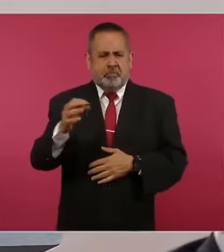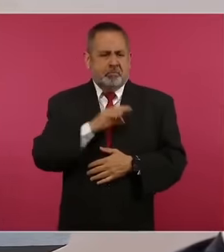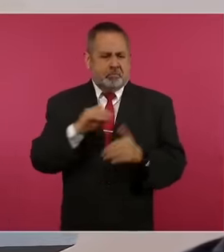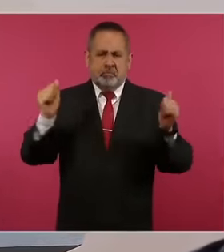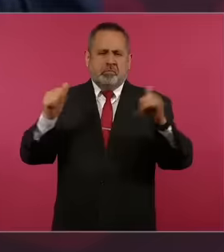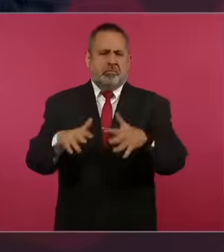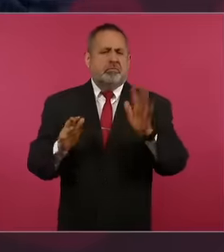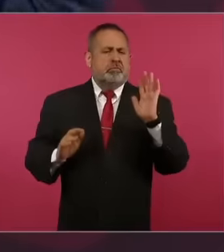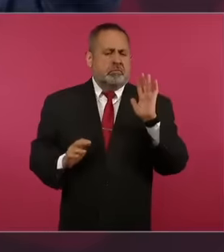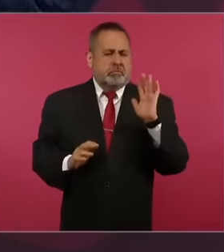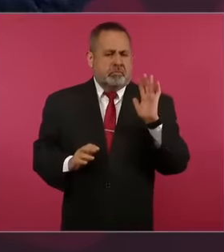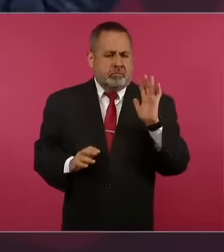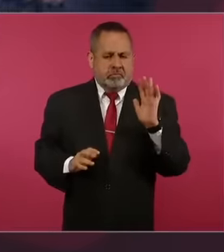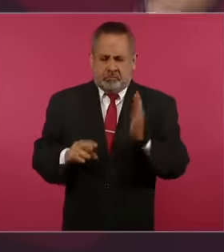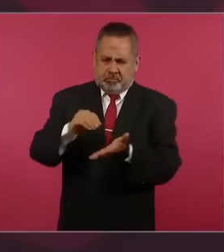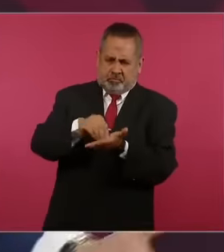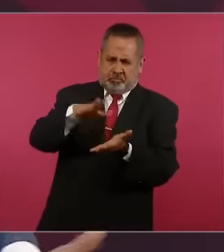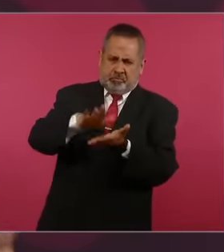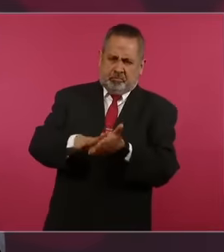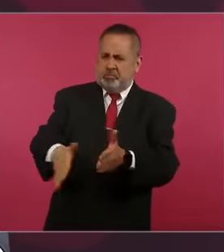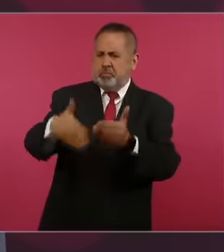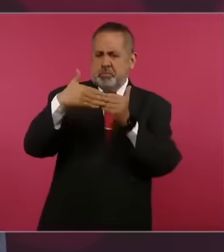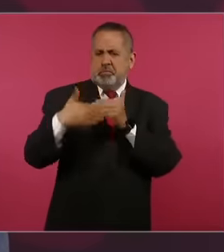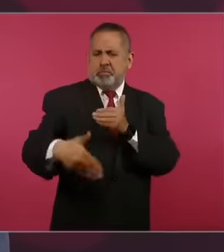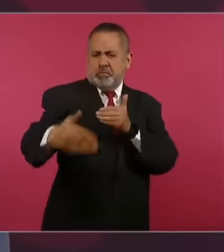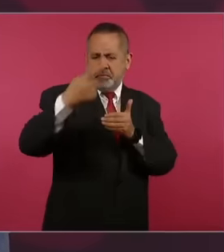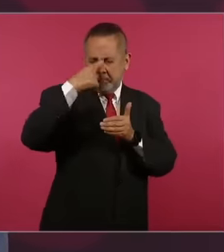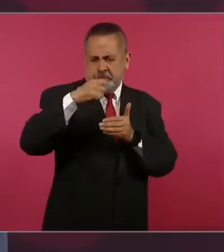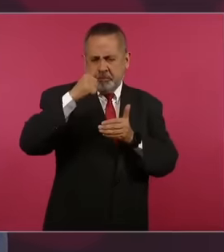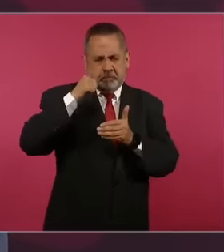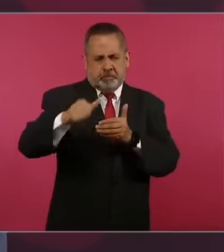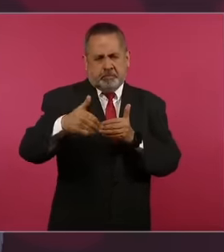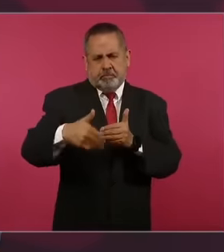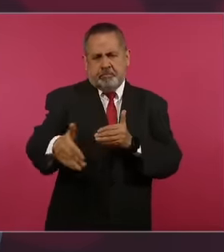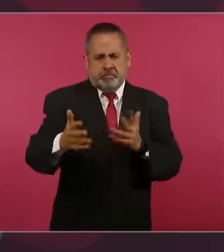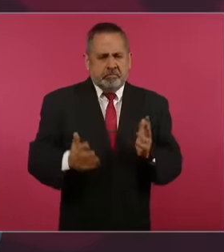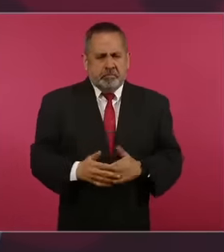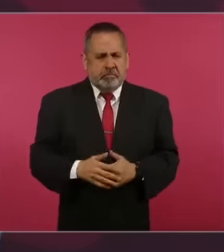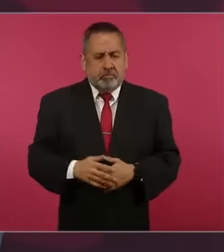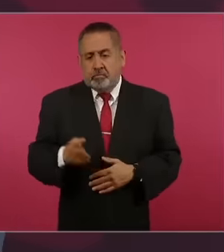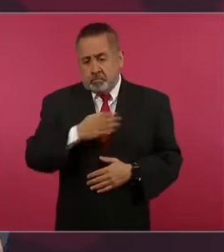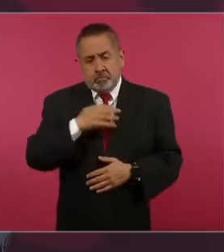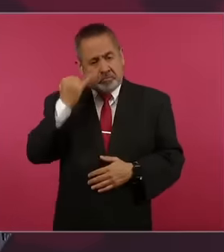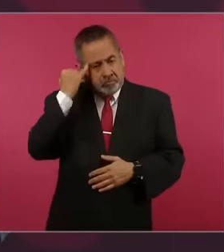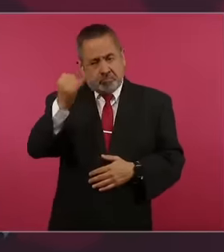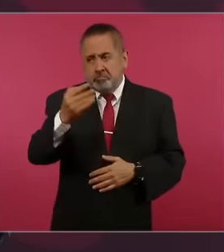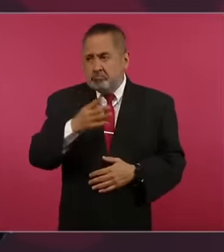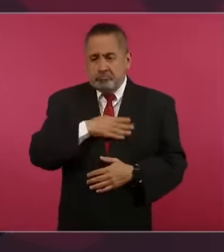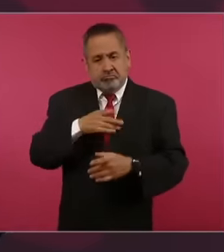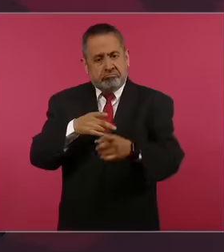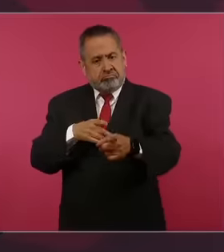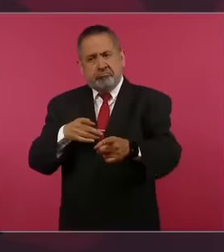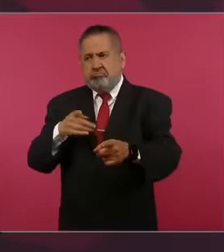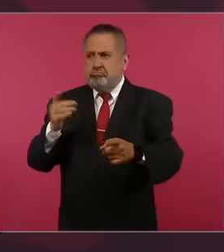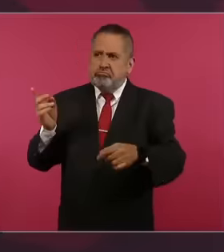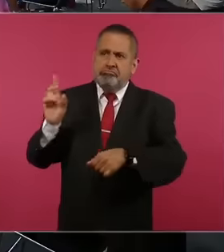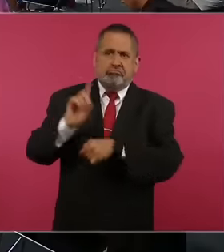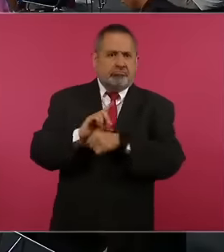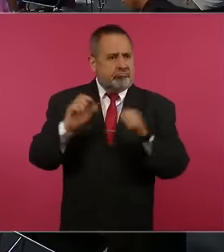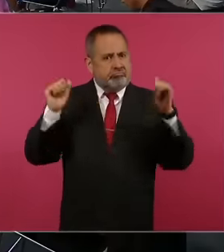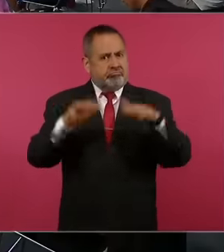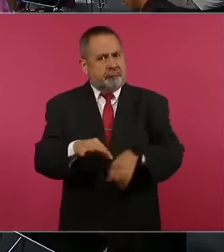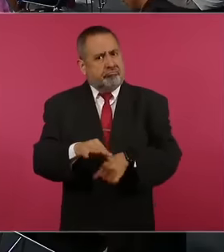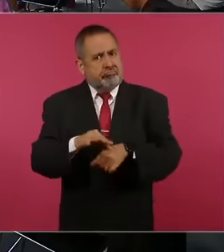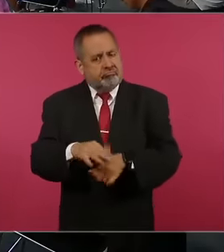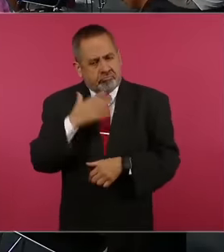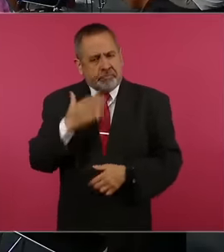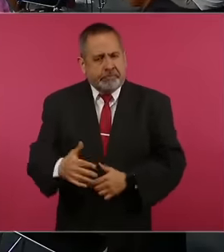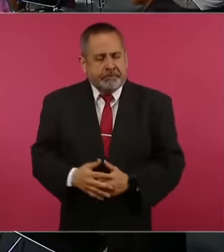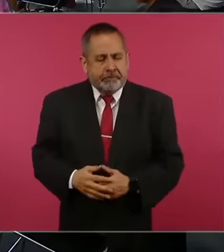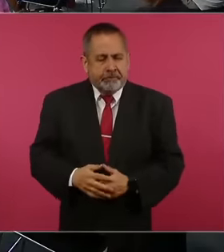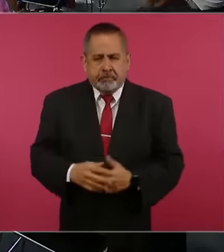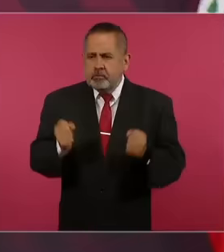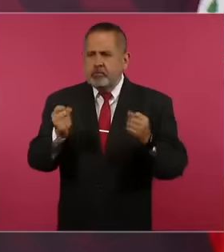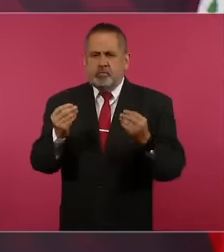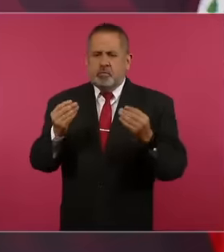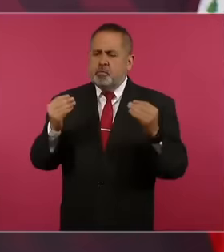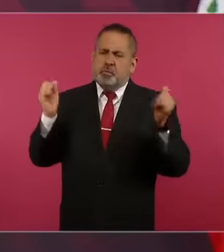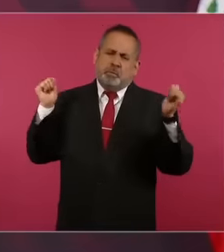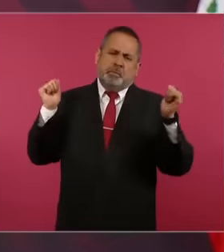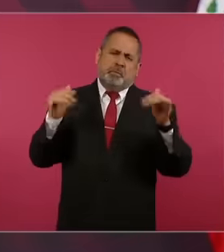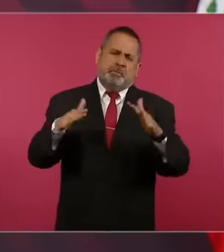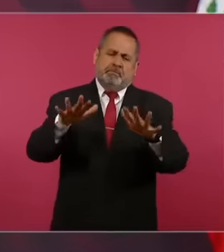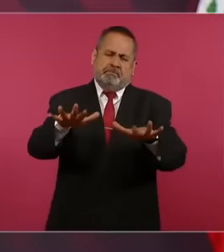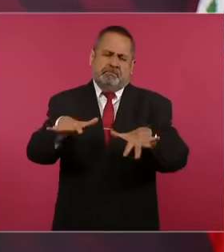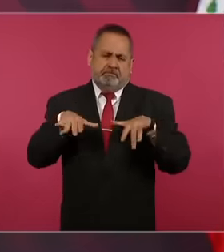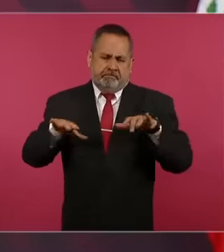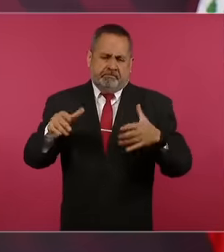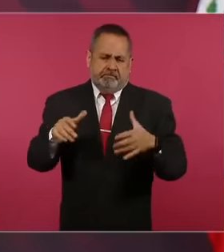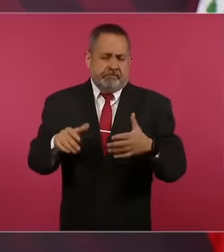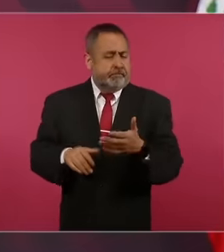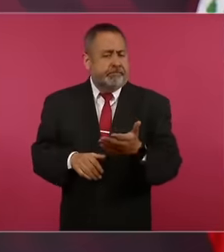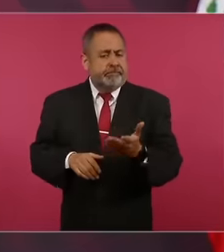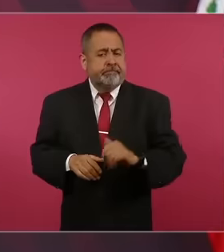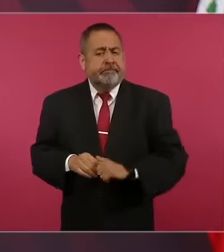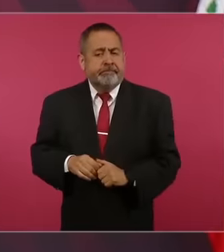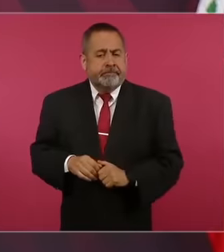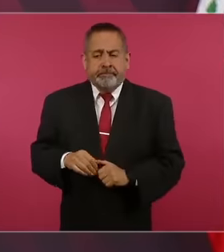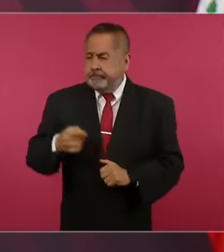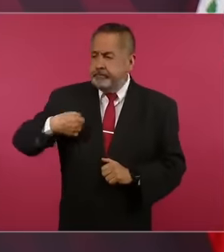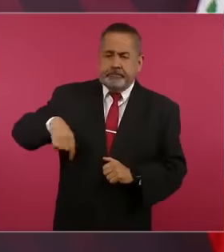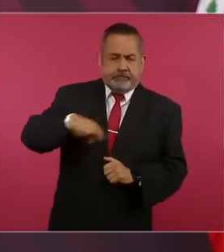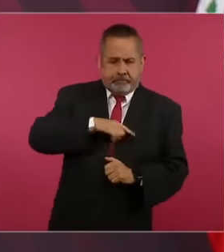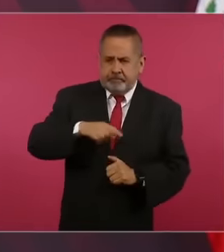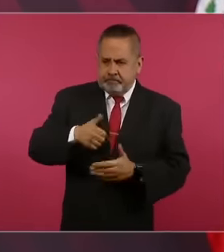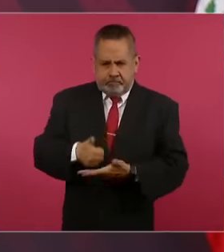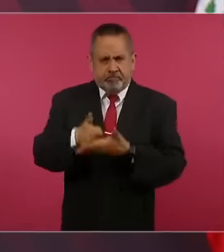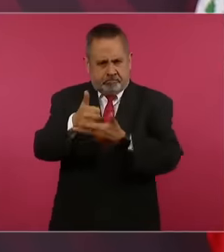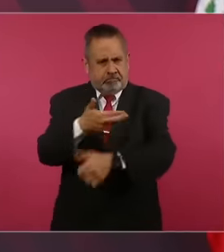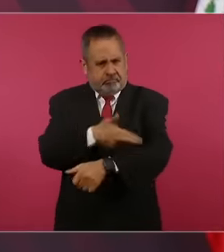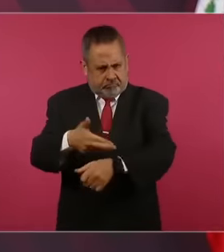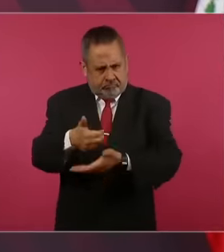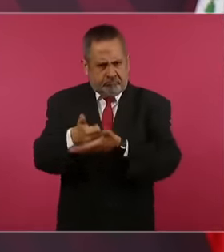it will be a very good experience and many could attend and we help in